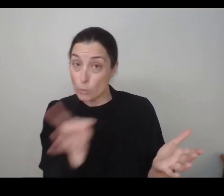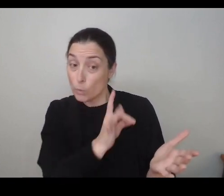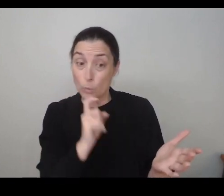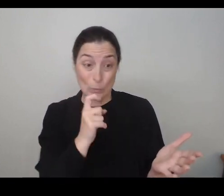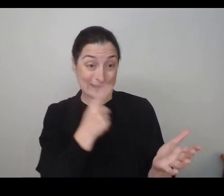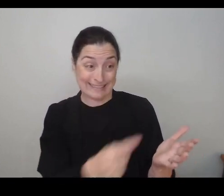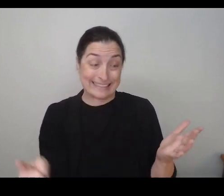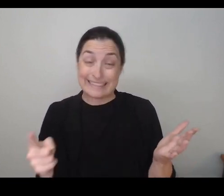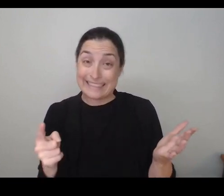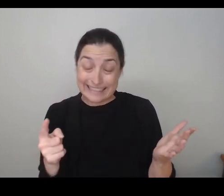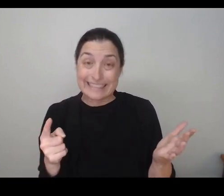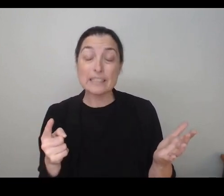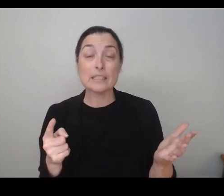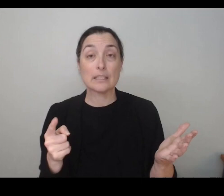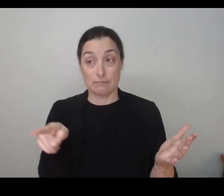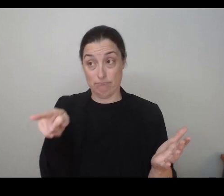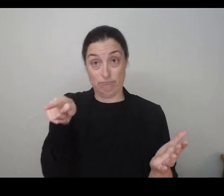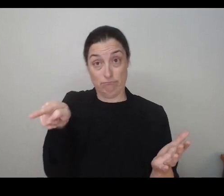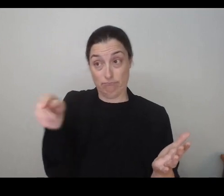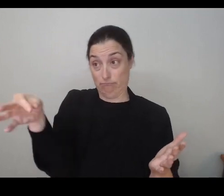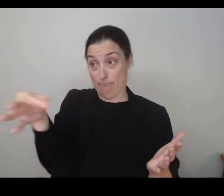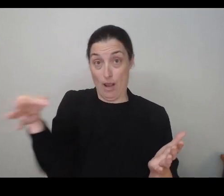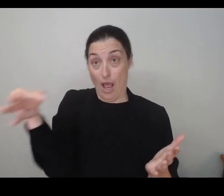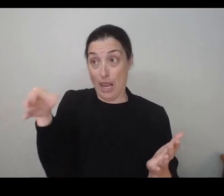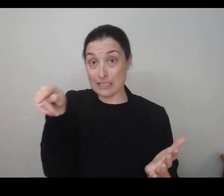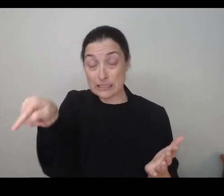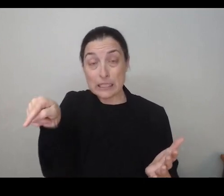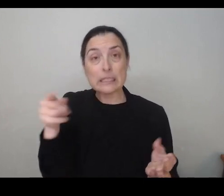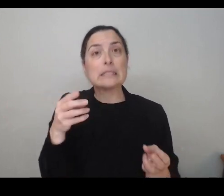were in a way partly repainted after his death.